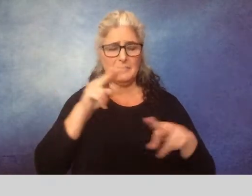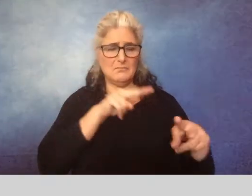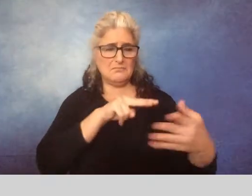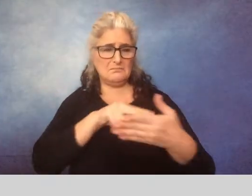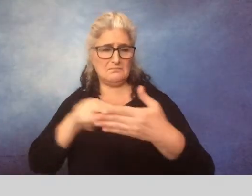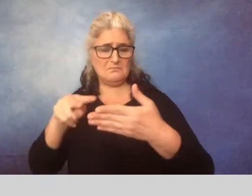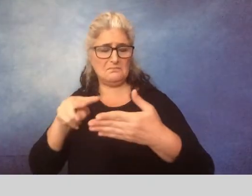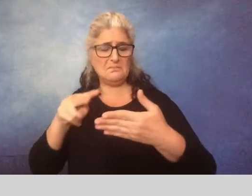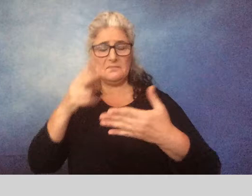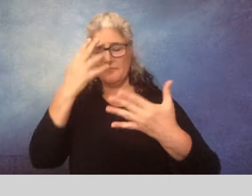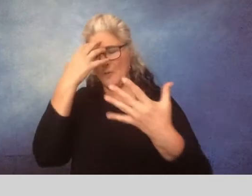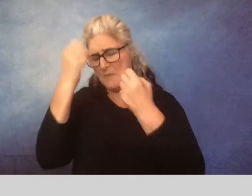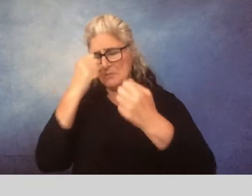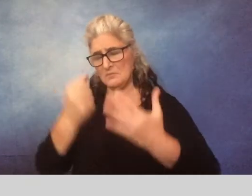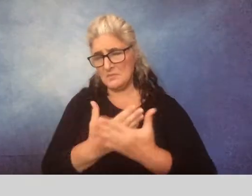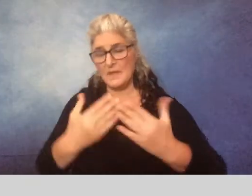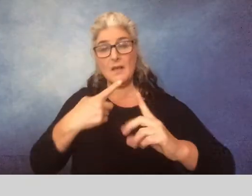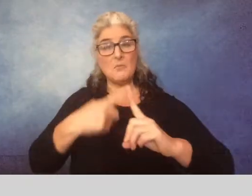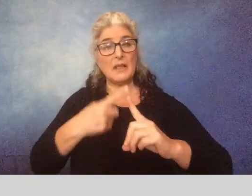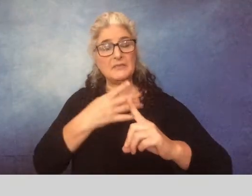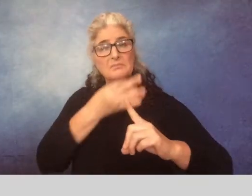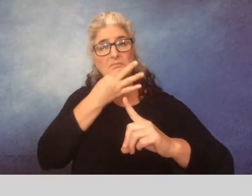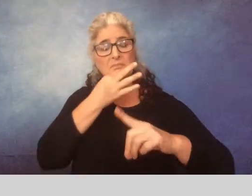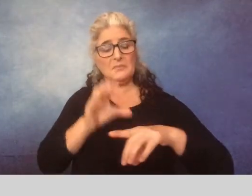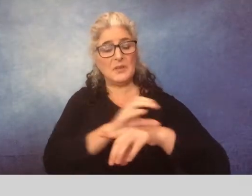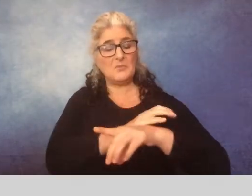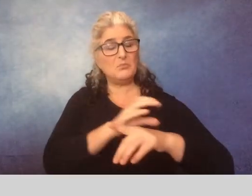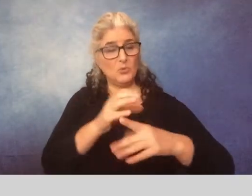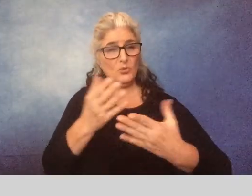Lord Nikon. Nikon. Hey, we started Nikon.